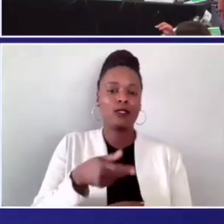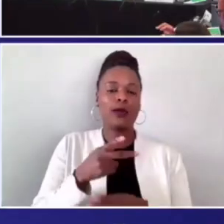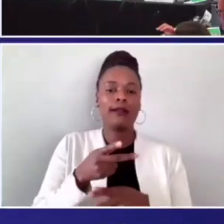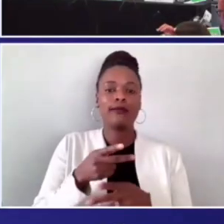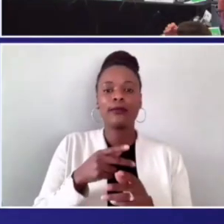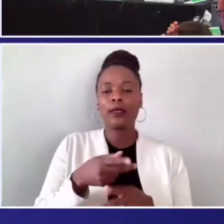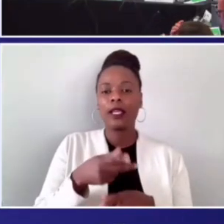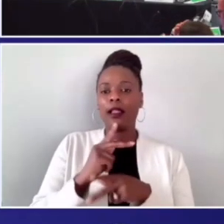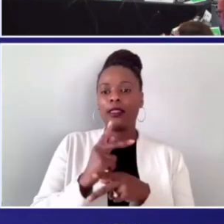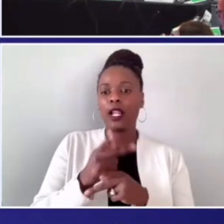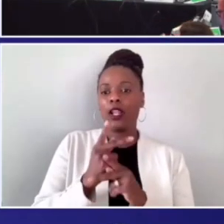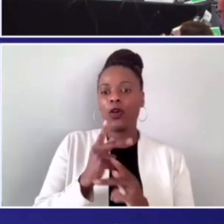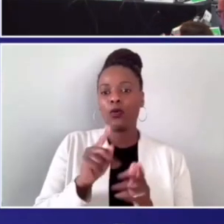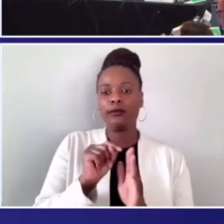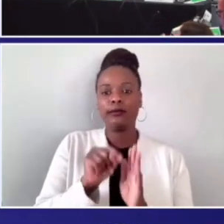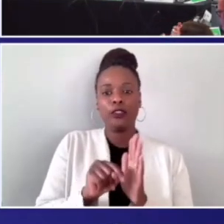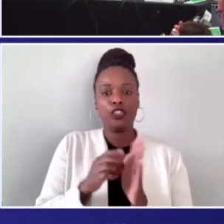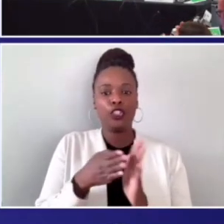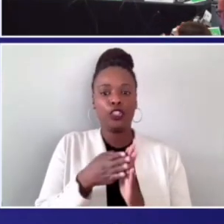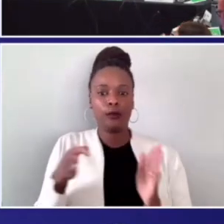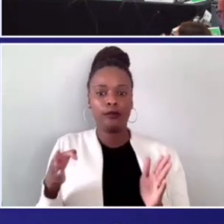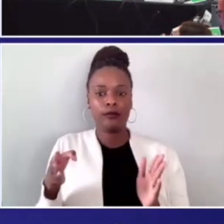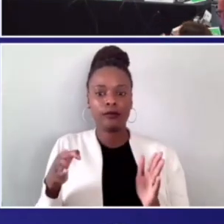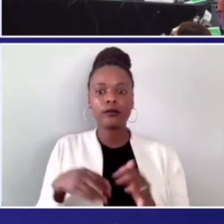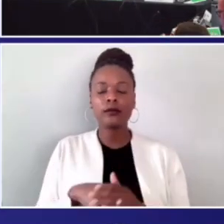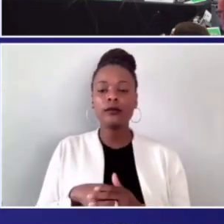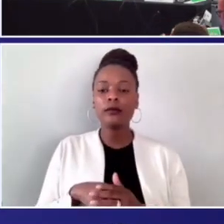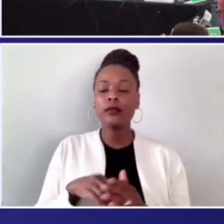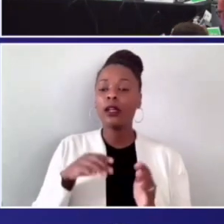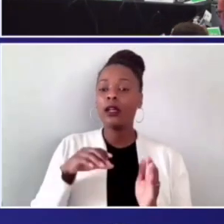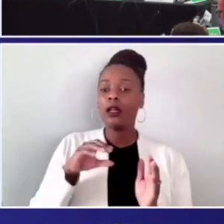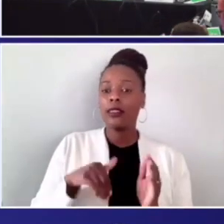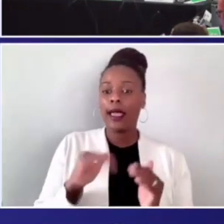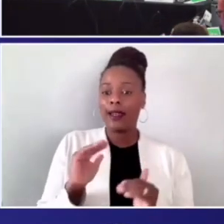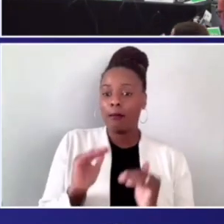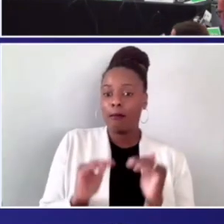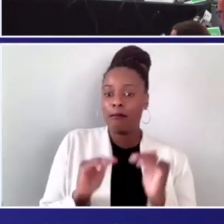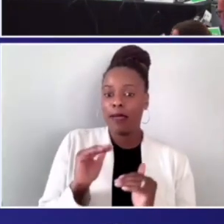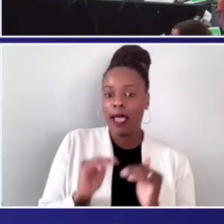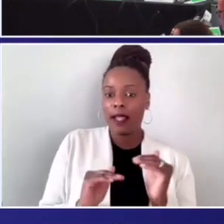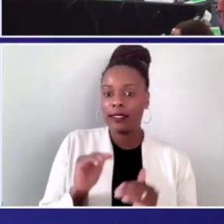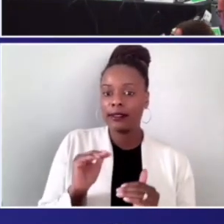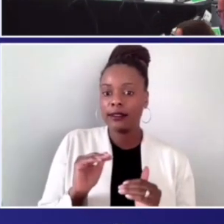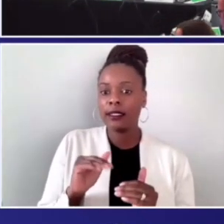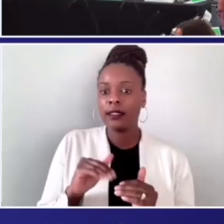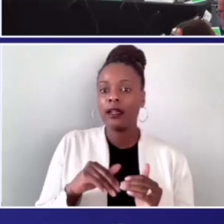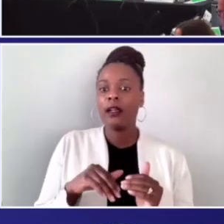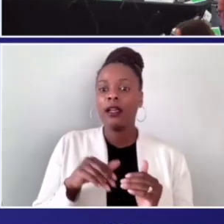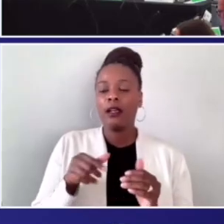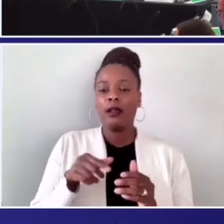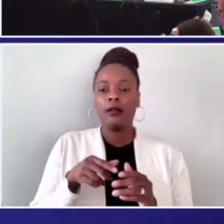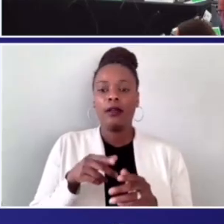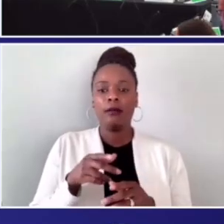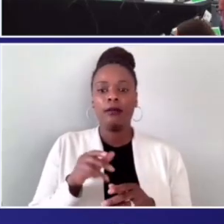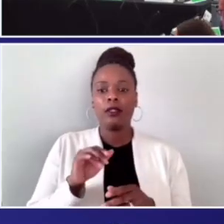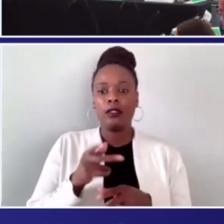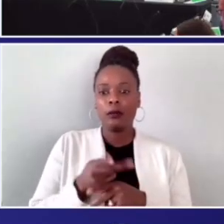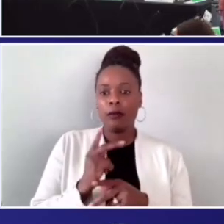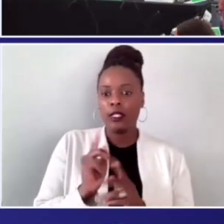loans being repaid under the plan and the borrowers' interest rates on the loans being repaid under the plan. So all Direct Loans are eligible for the